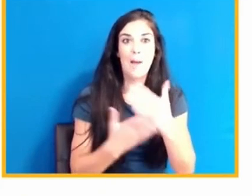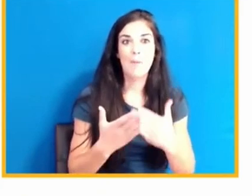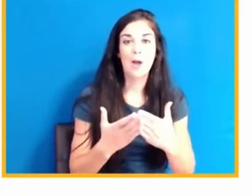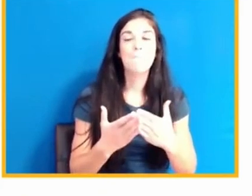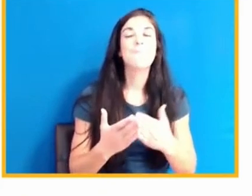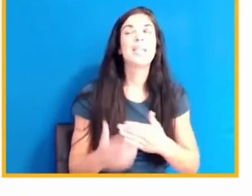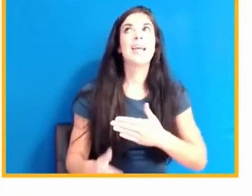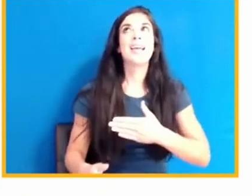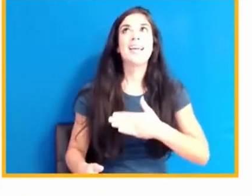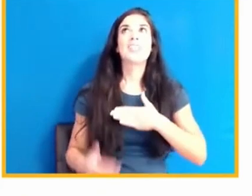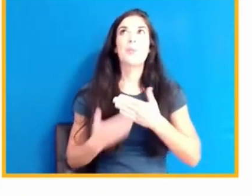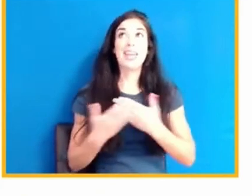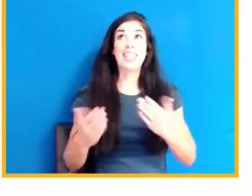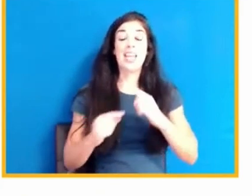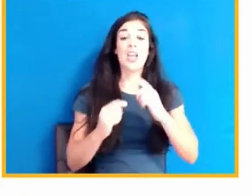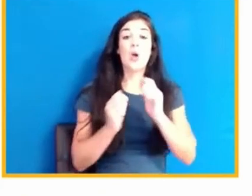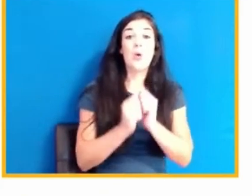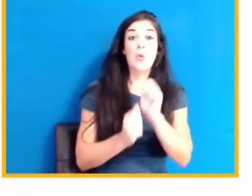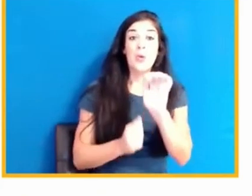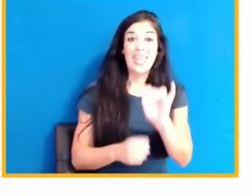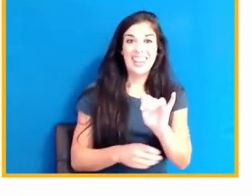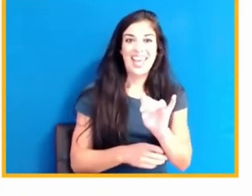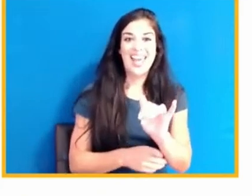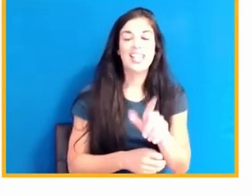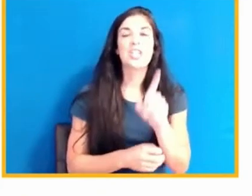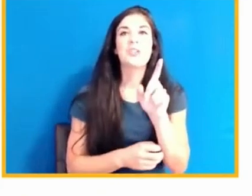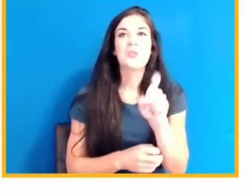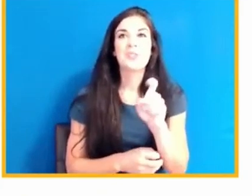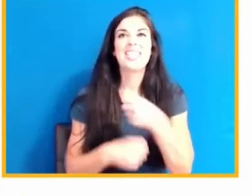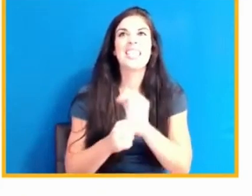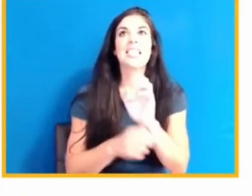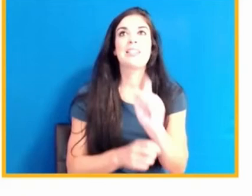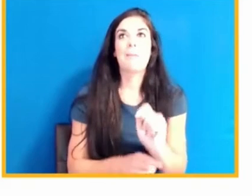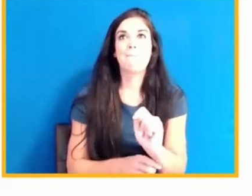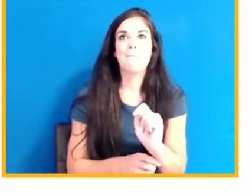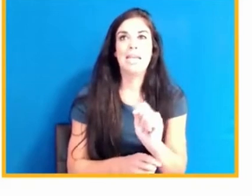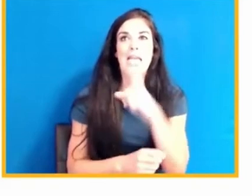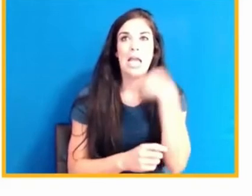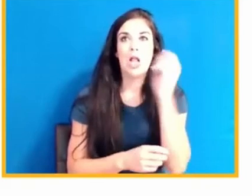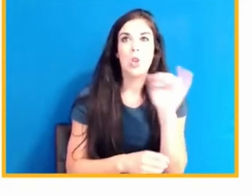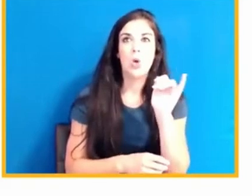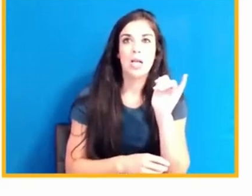my thing when it comes to that is that you gonna make it look like it's all part of